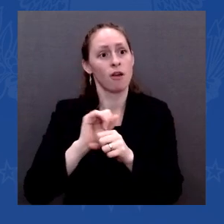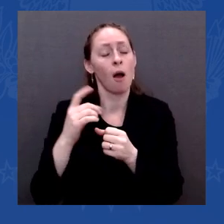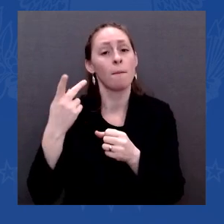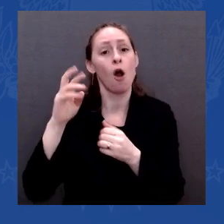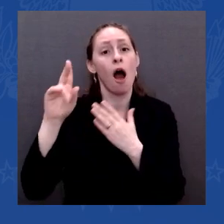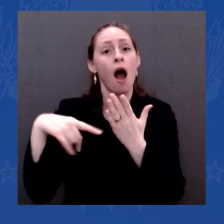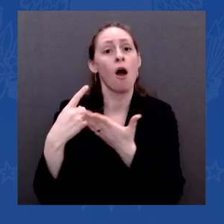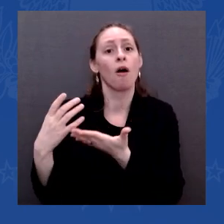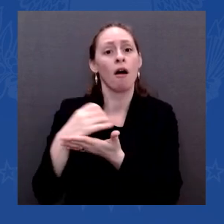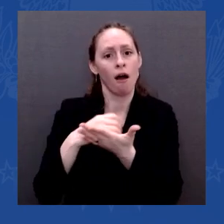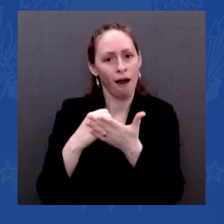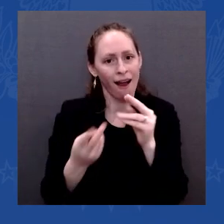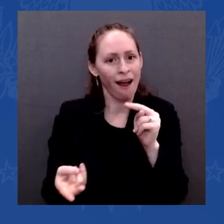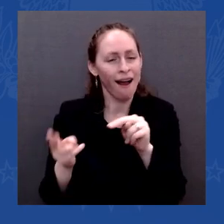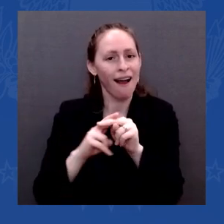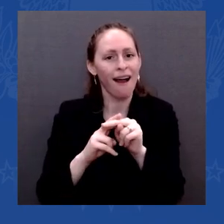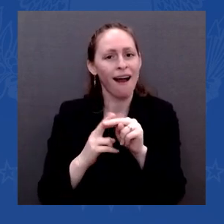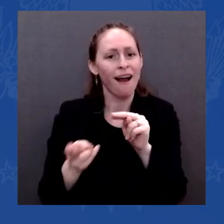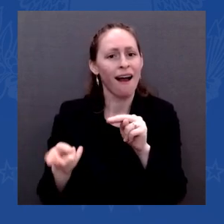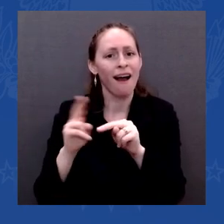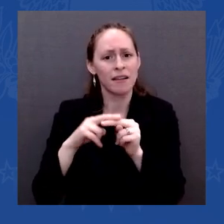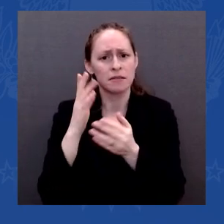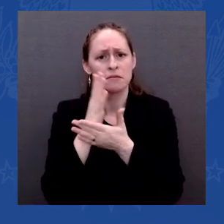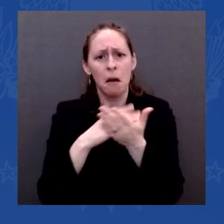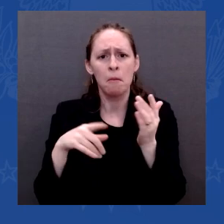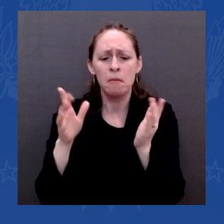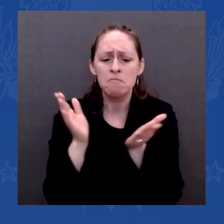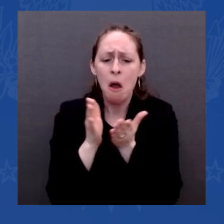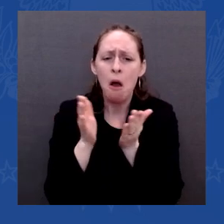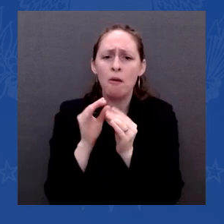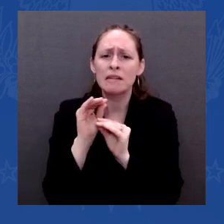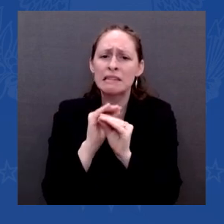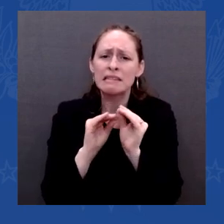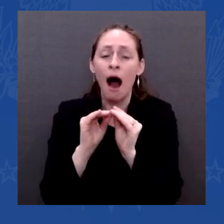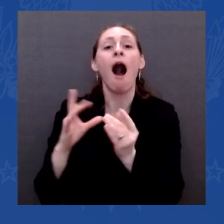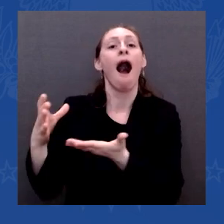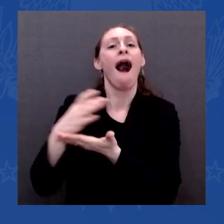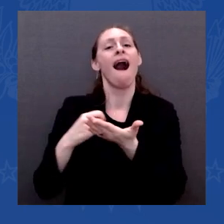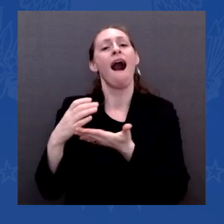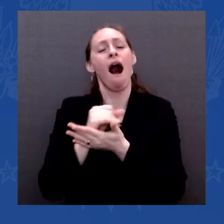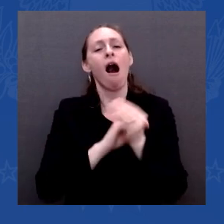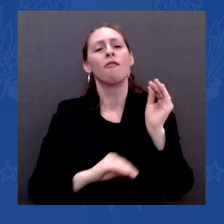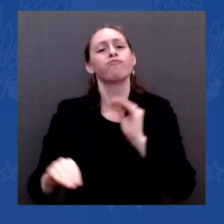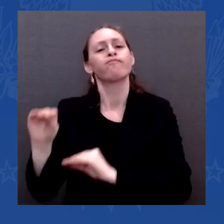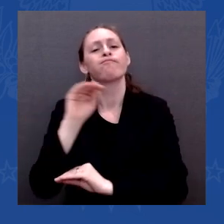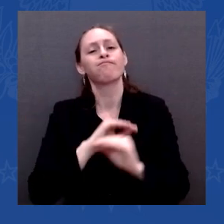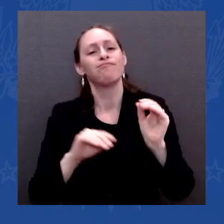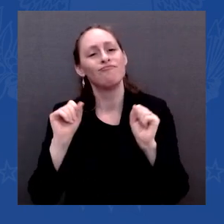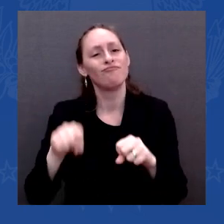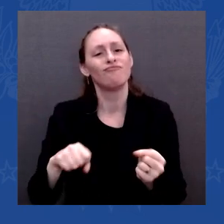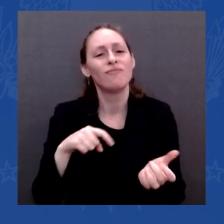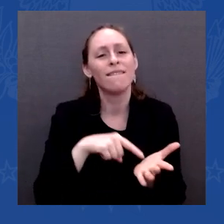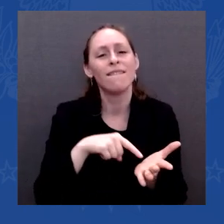We lowered child poverty in this country by nearly 40 percent -- more than any time in U.S. history.